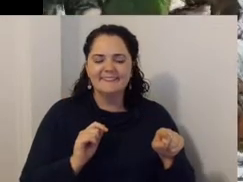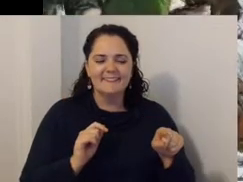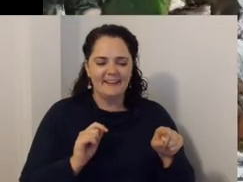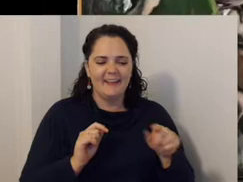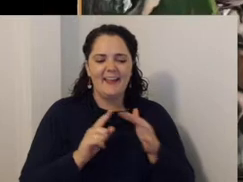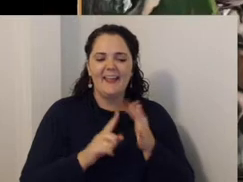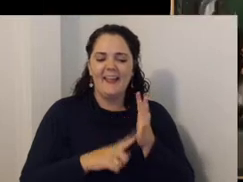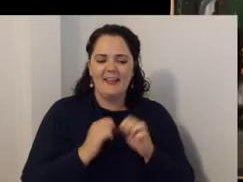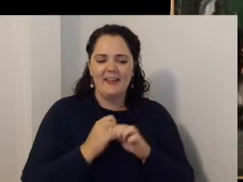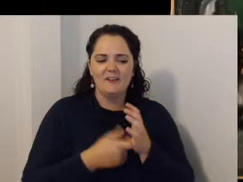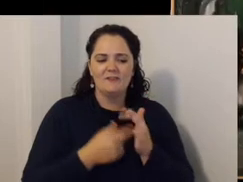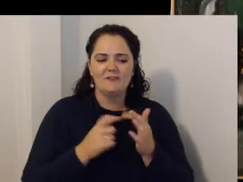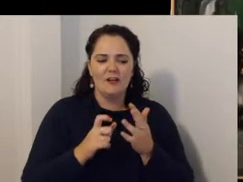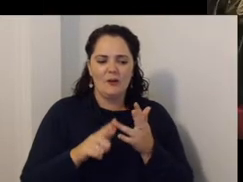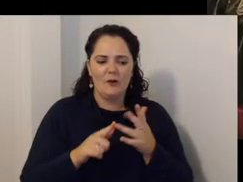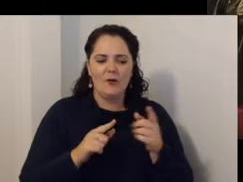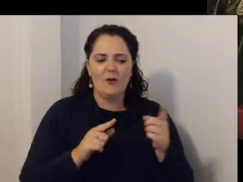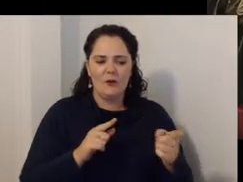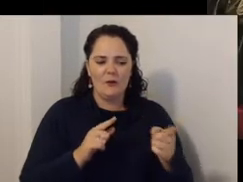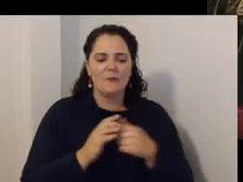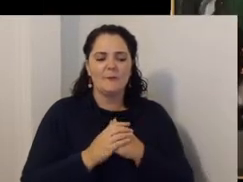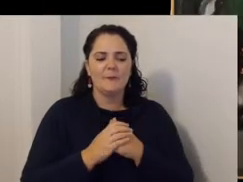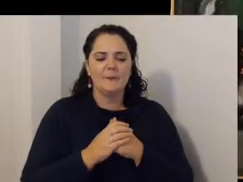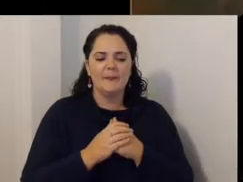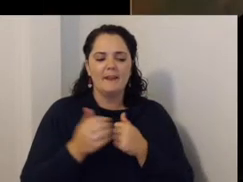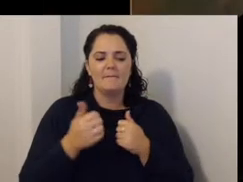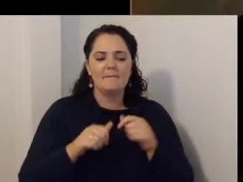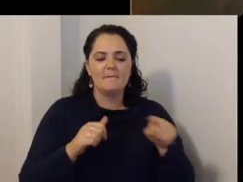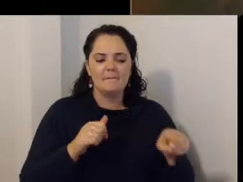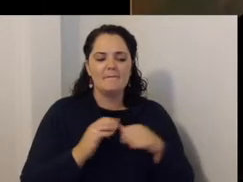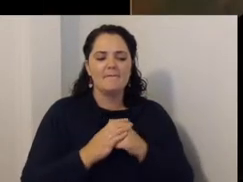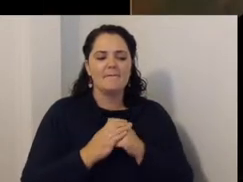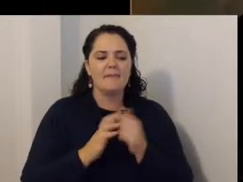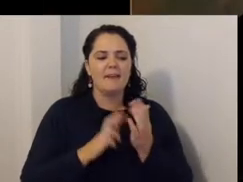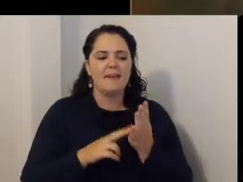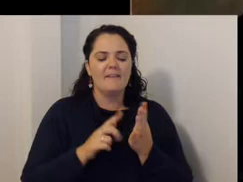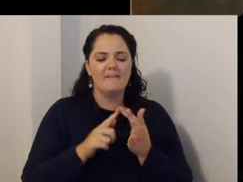there's the El Greco painting, the Simon Vouet painting and then first up this Velasquez